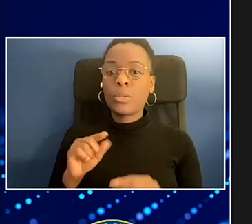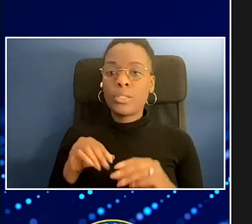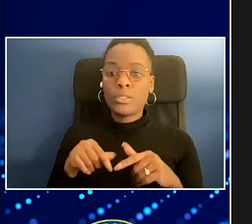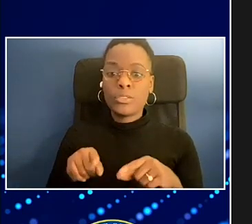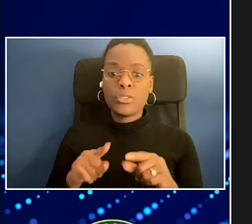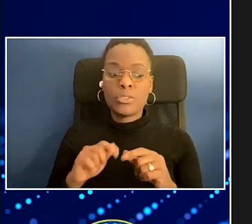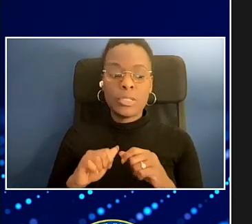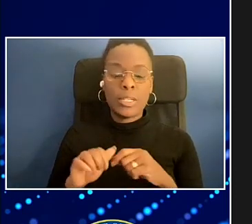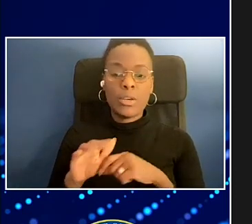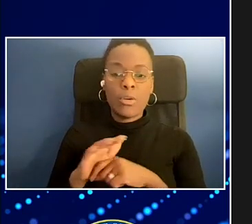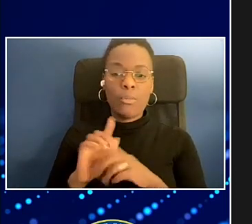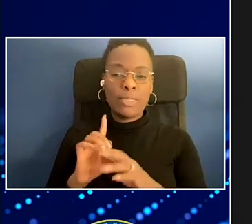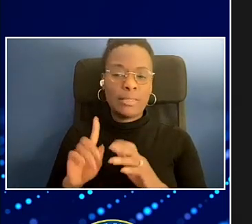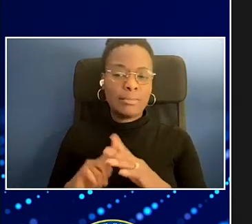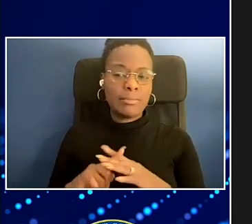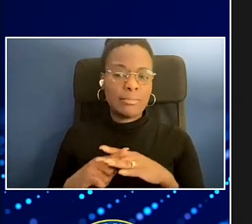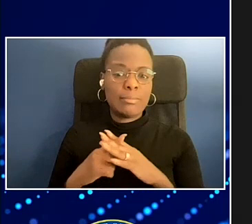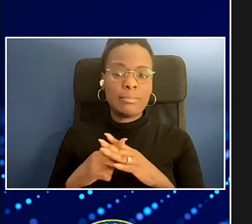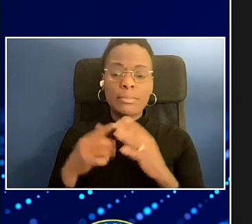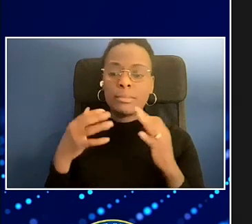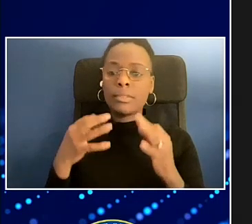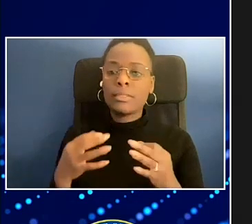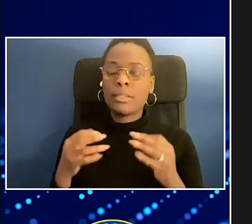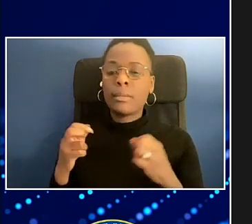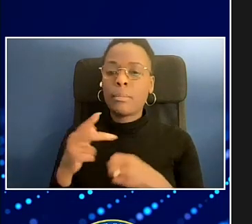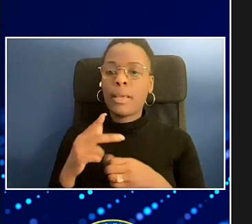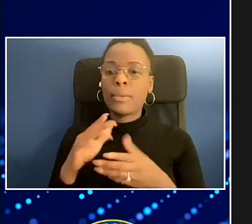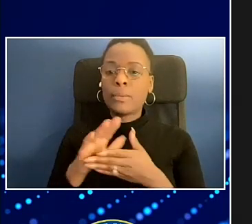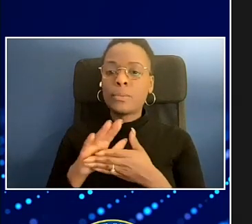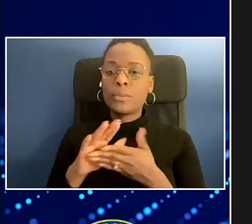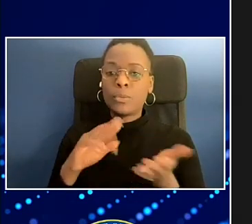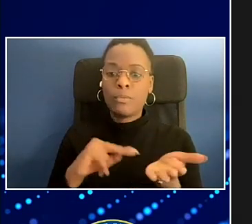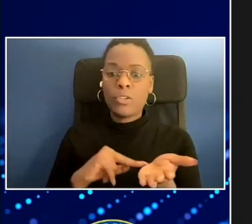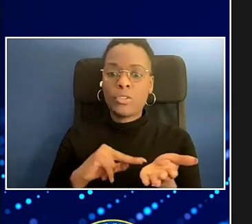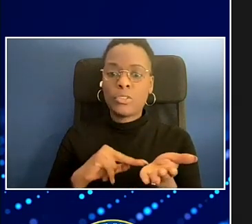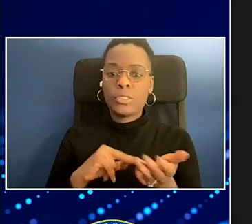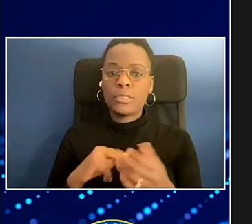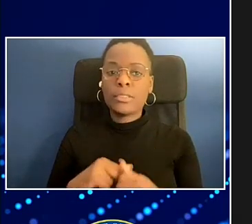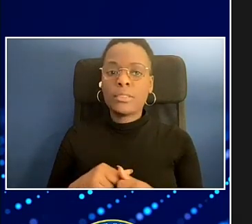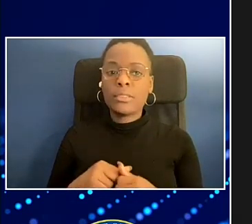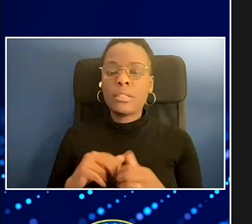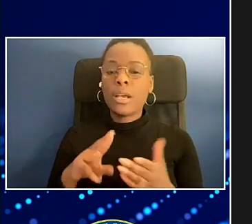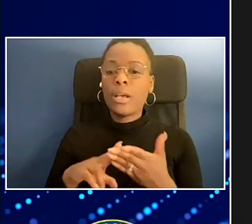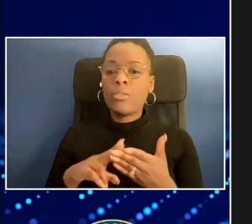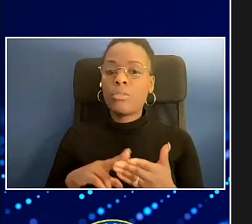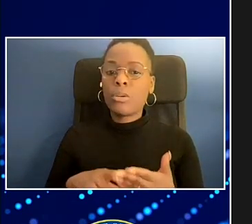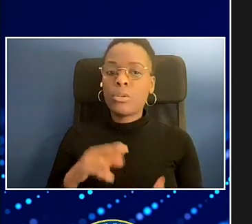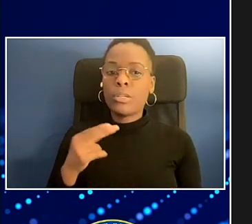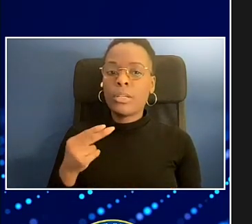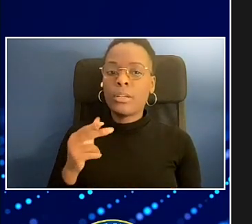pandemic, I decided to go back to school for nursing. I enrolled at Herzing University and